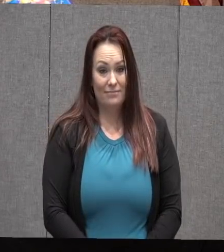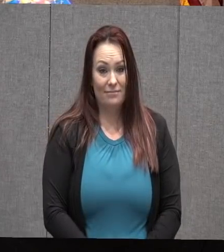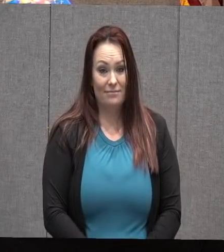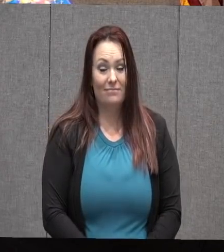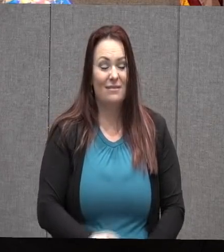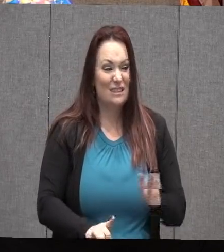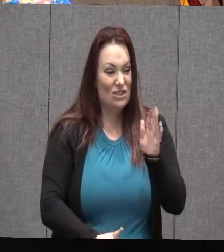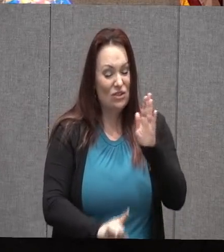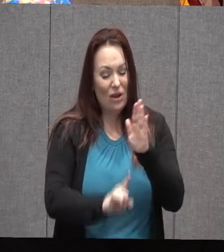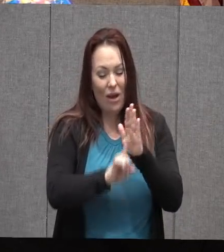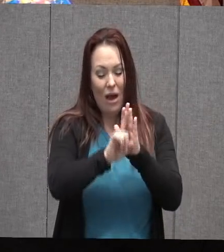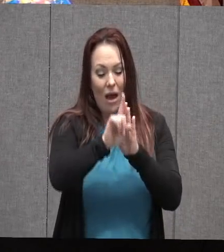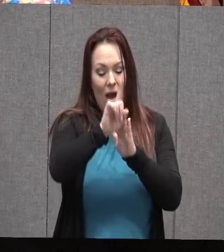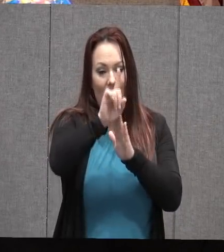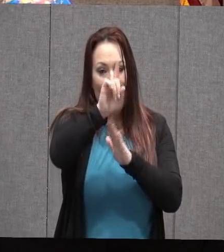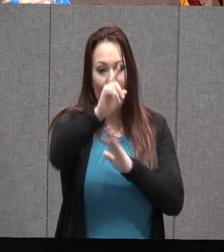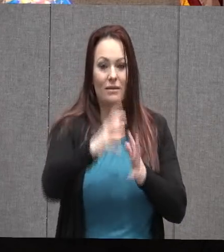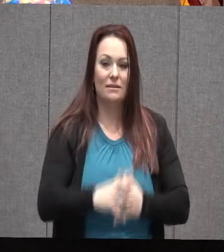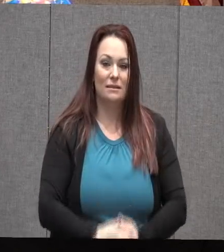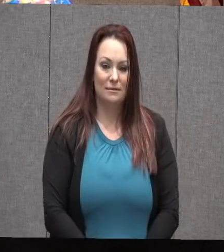Stretch up as tall as you can, good.